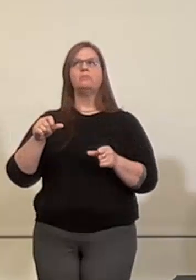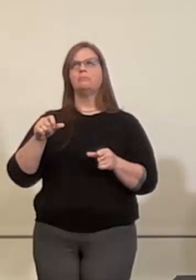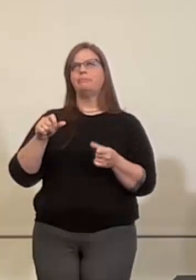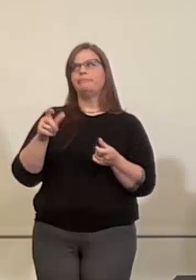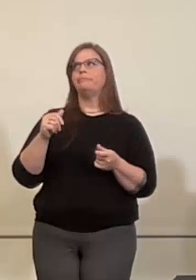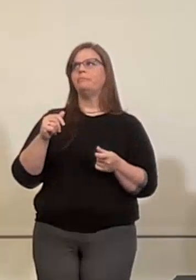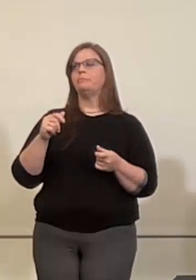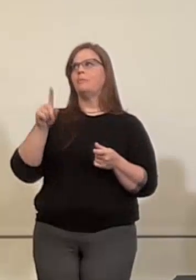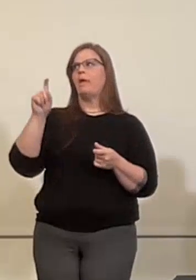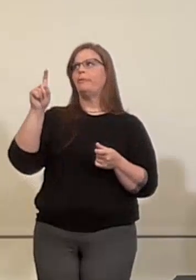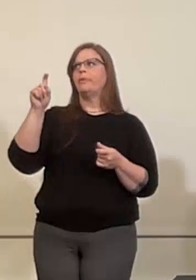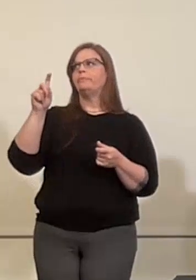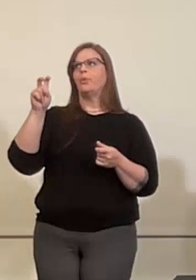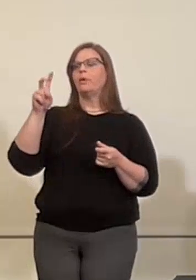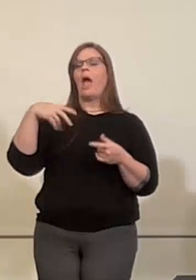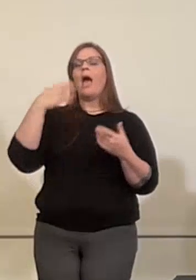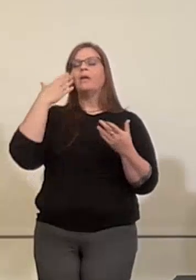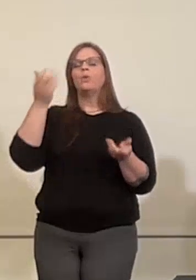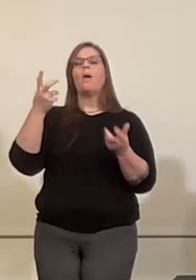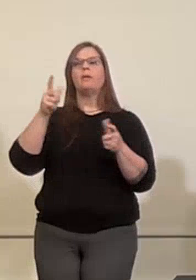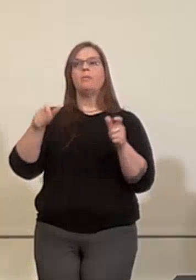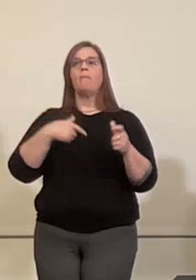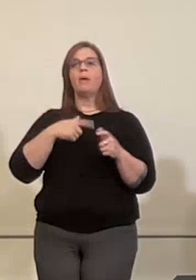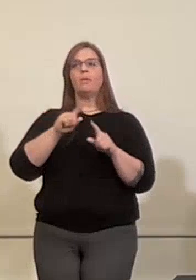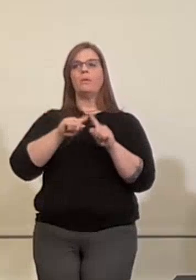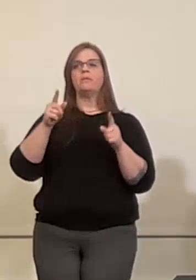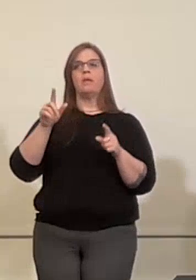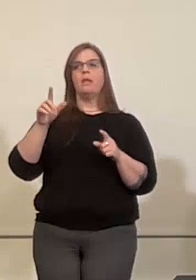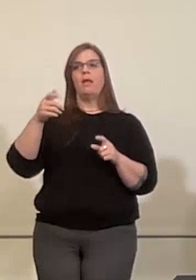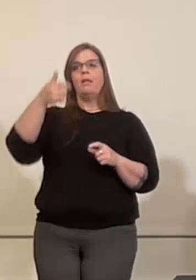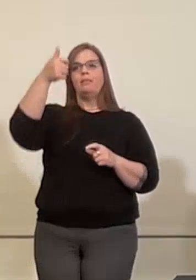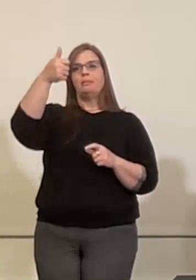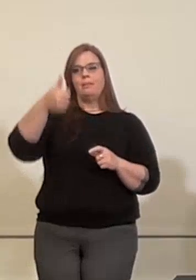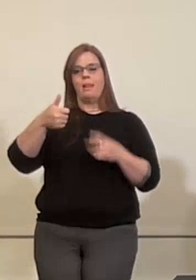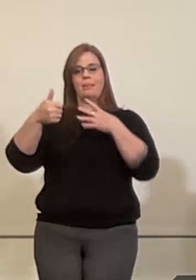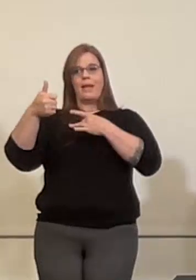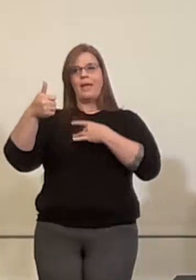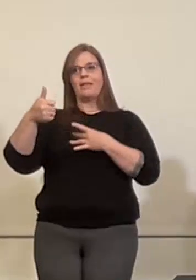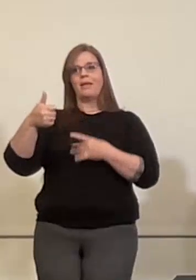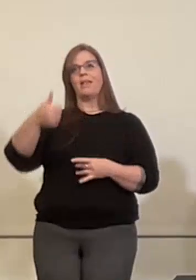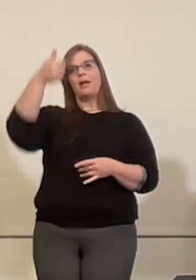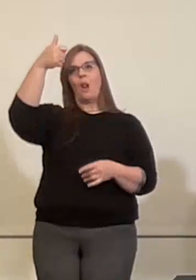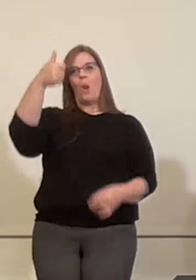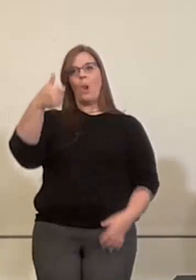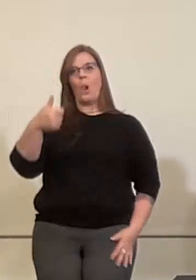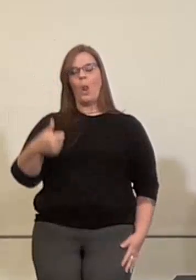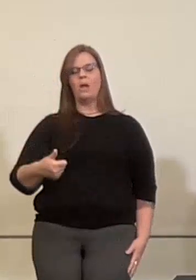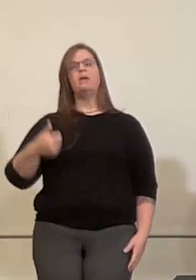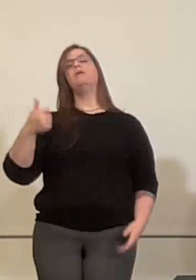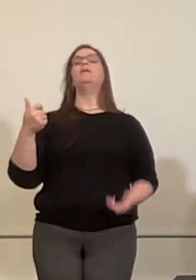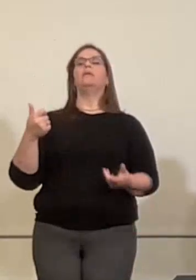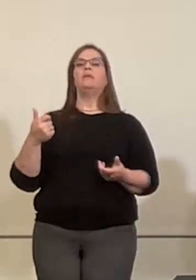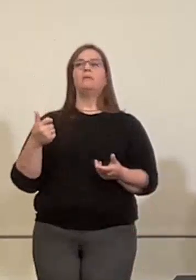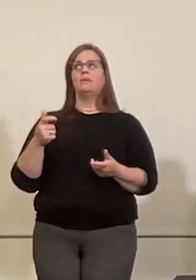You know, I don't know how many people, but it was just like like like like like. And I think it's just because people want to do meaningful work.